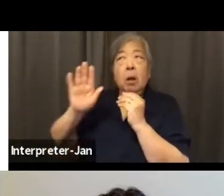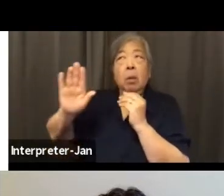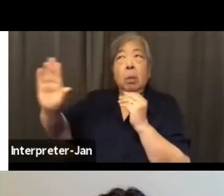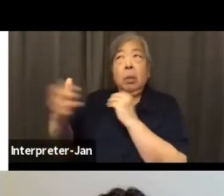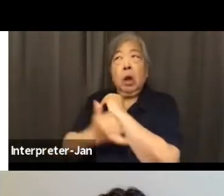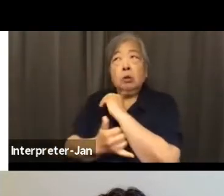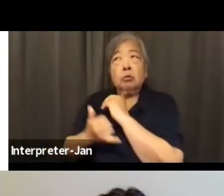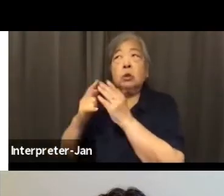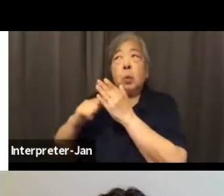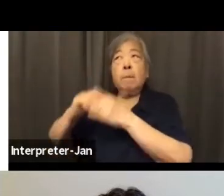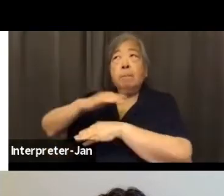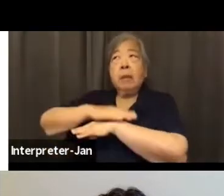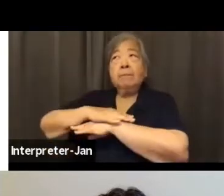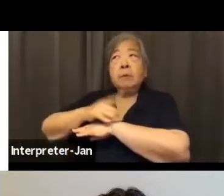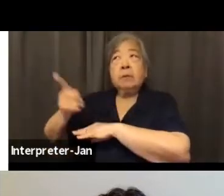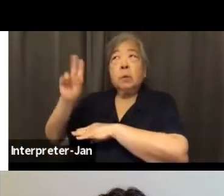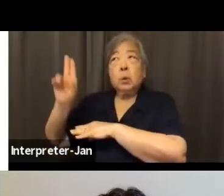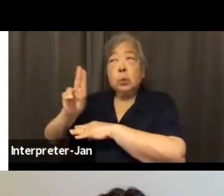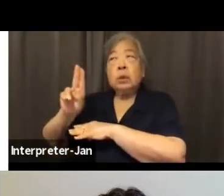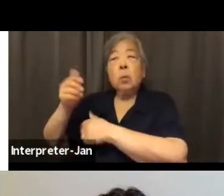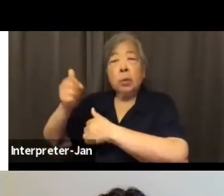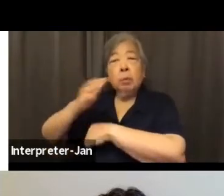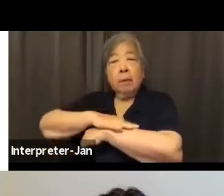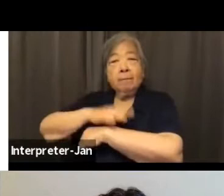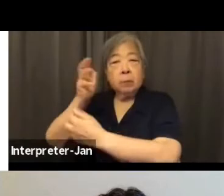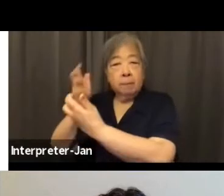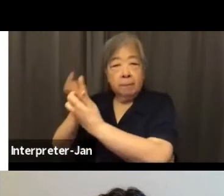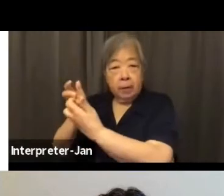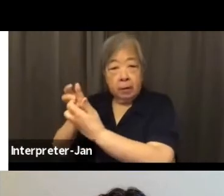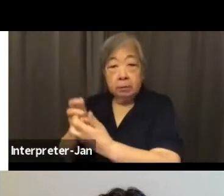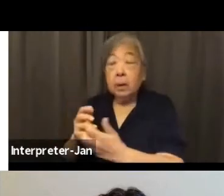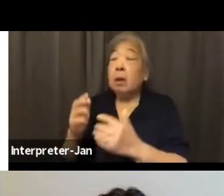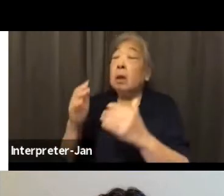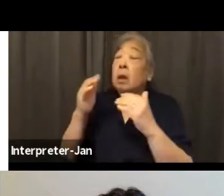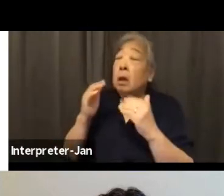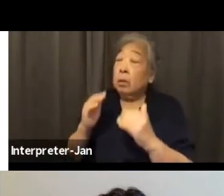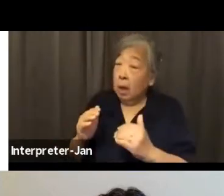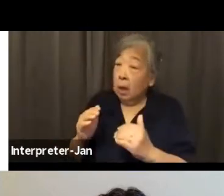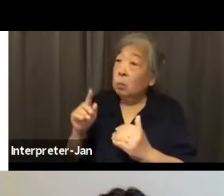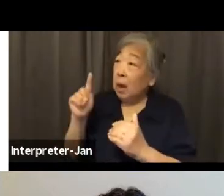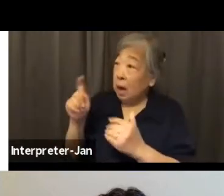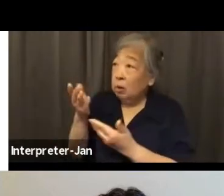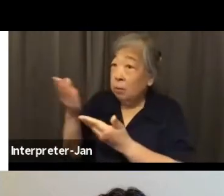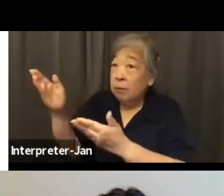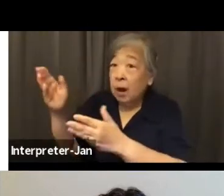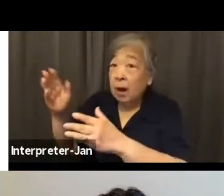Then the other thing is we had trainings with teachers about online learning and technology